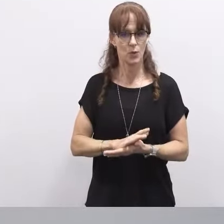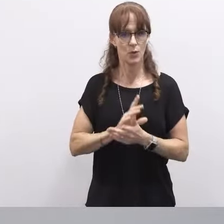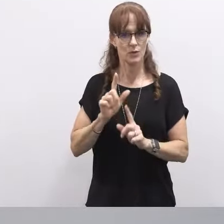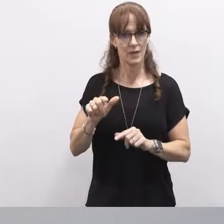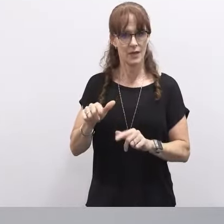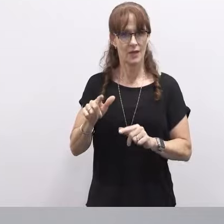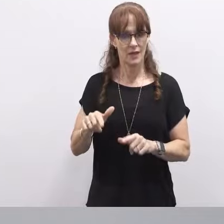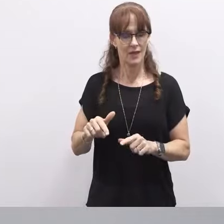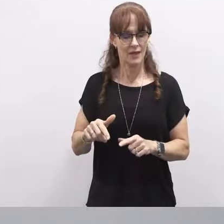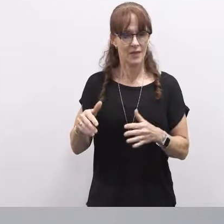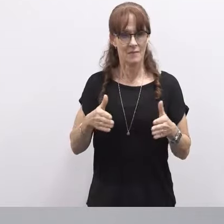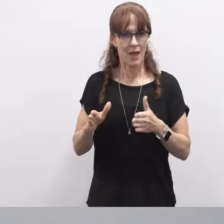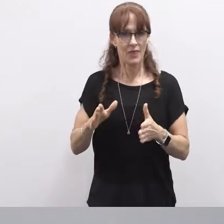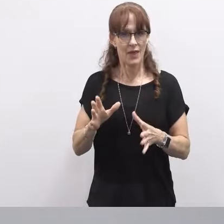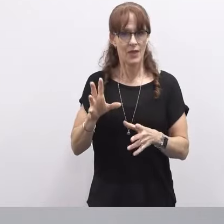the pathways that they were on.